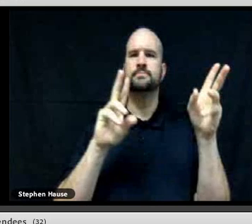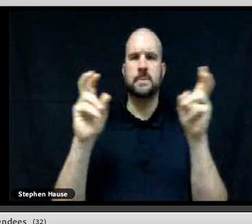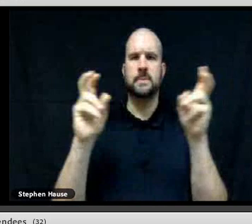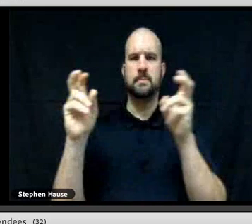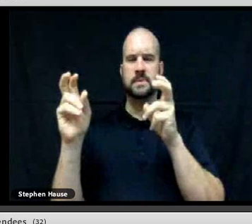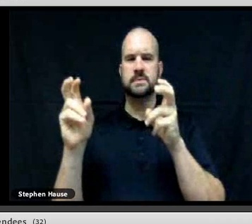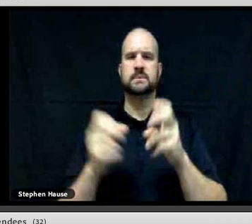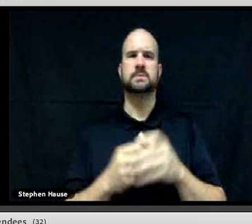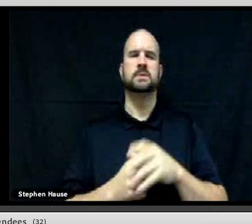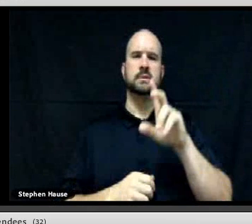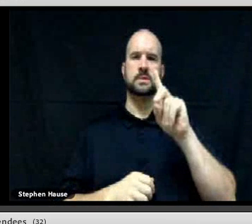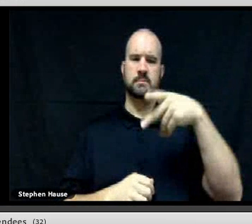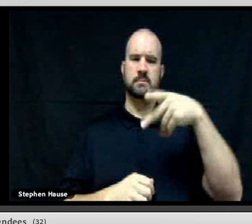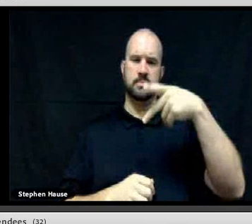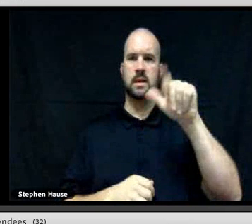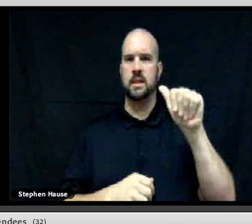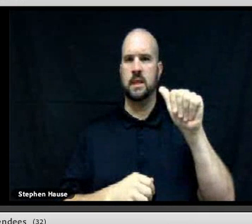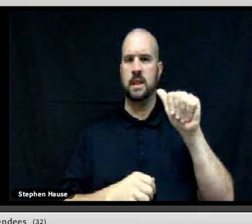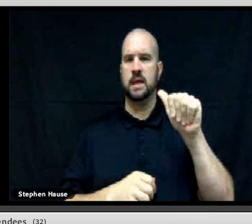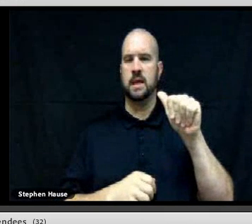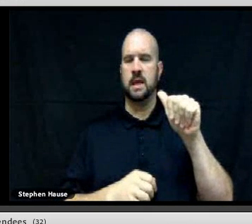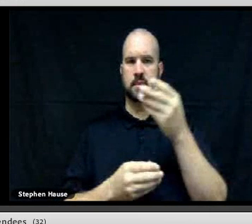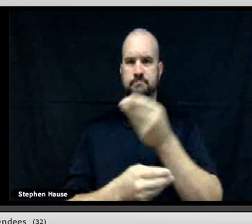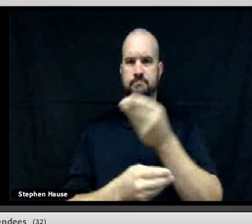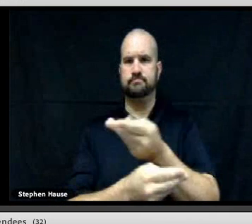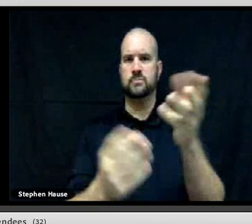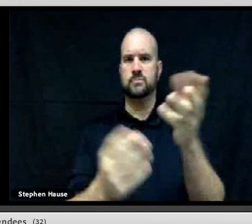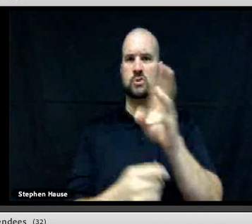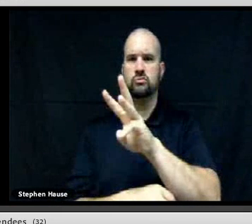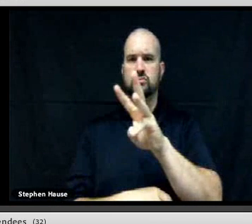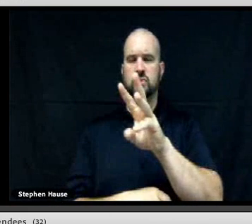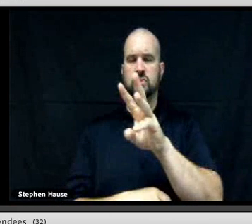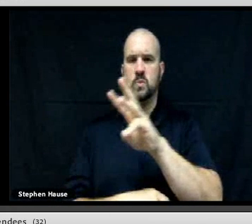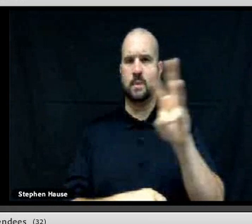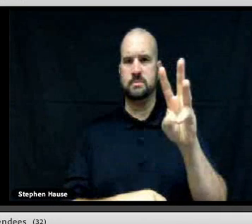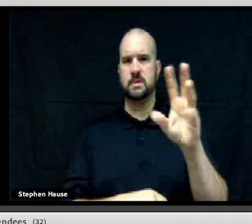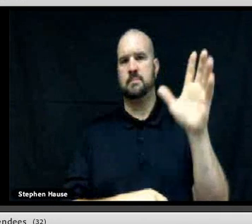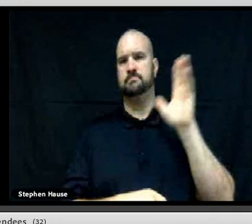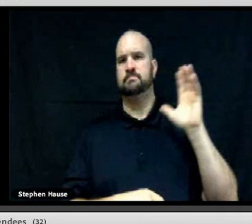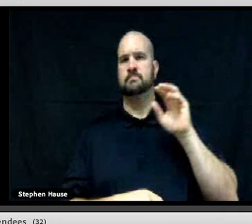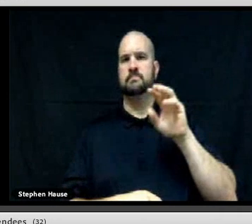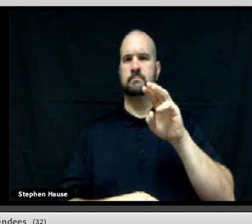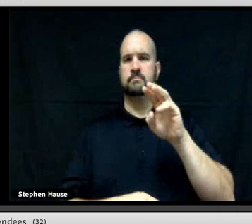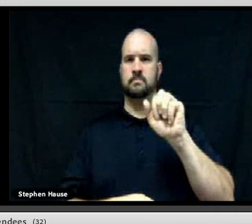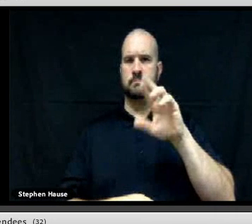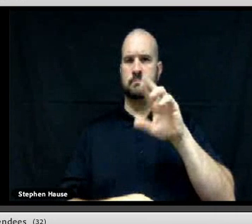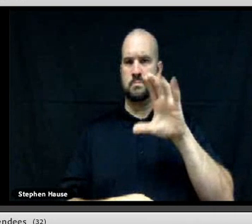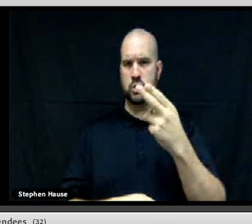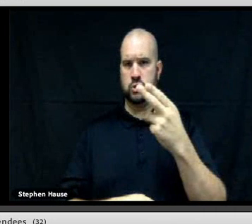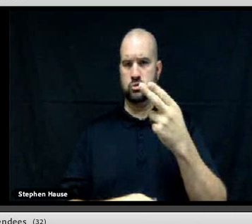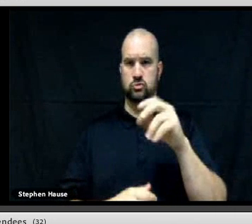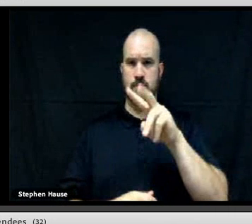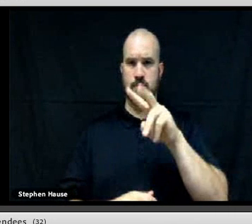DPLA released a new website back in March of 2018. And this is one of the new features that they added.